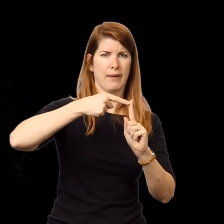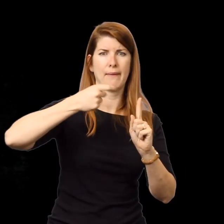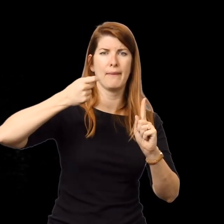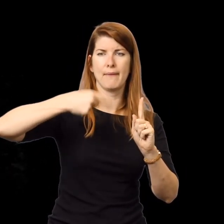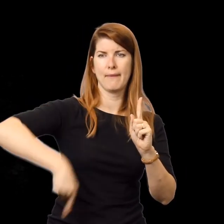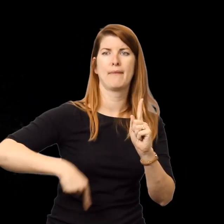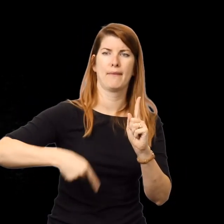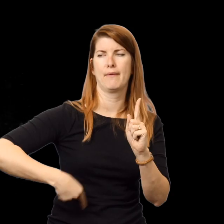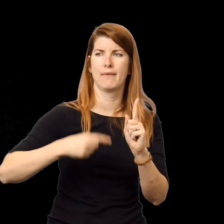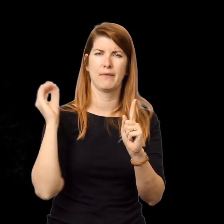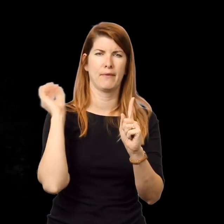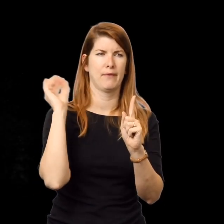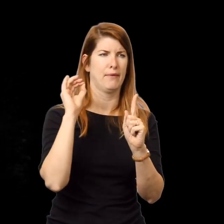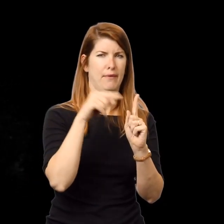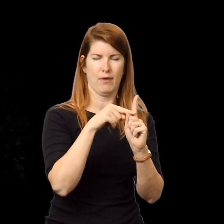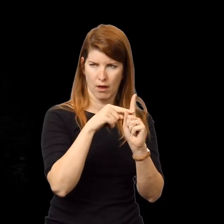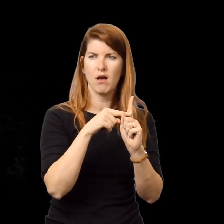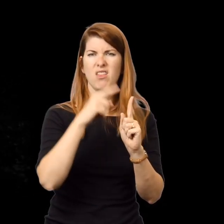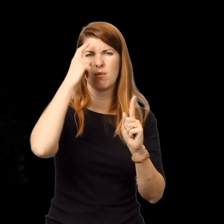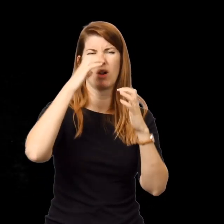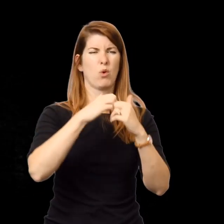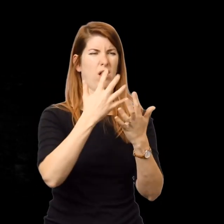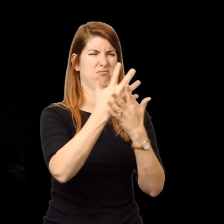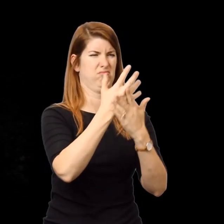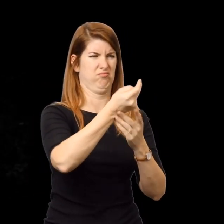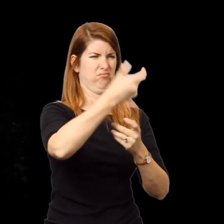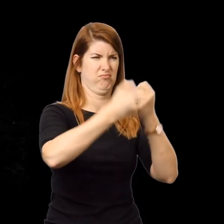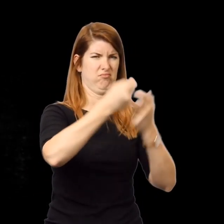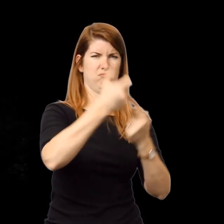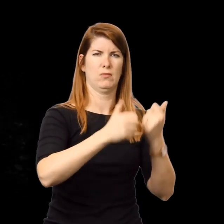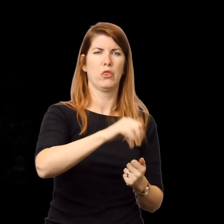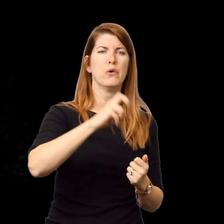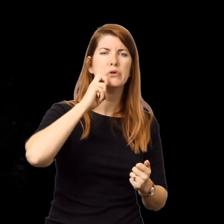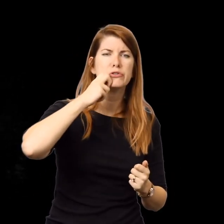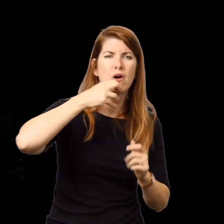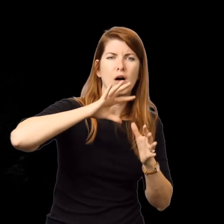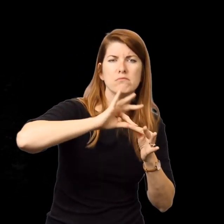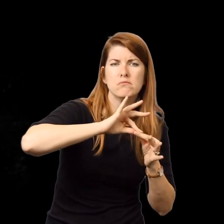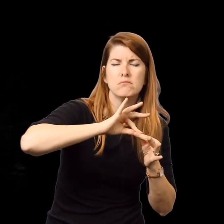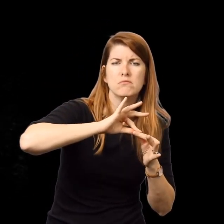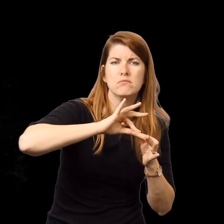we obviously don't need them, they will eliminate or prune out all those neurons,